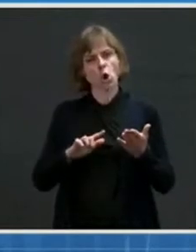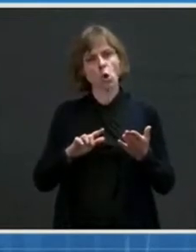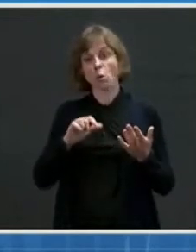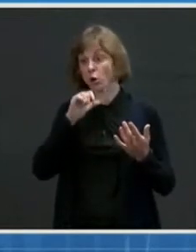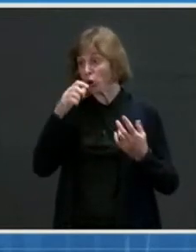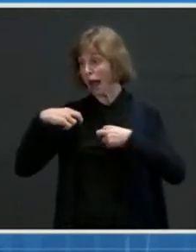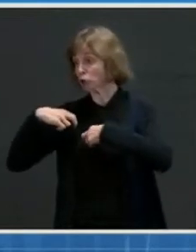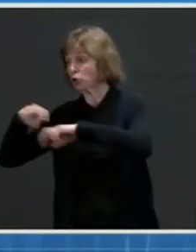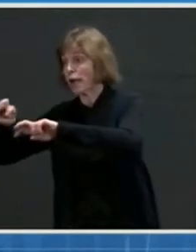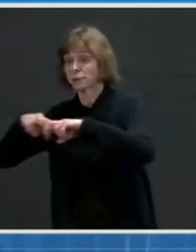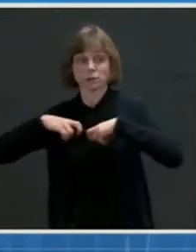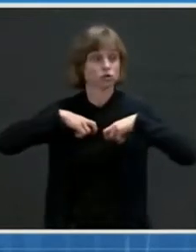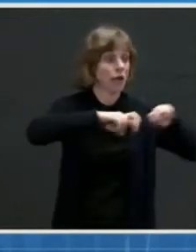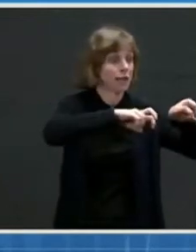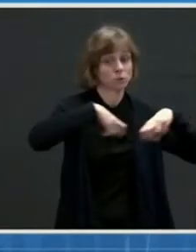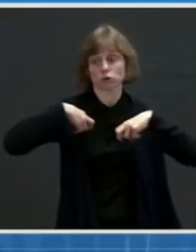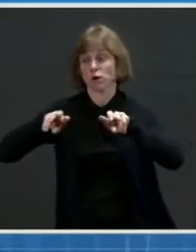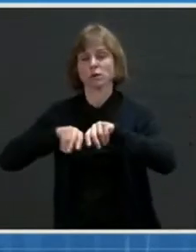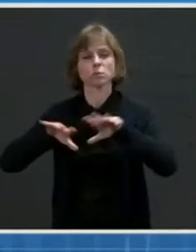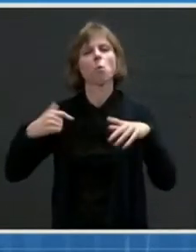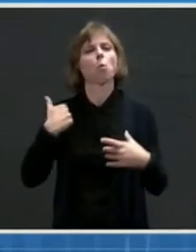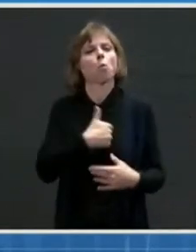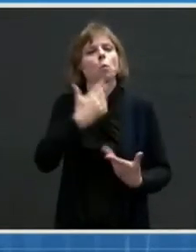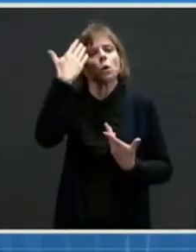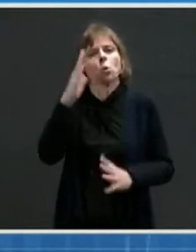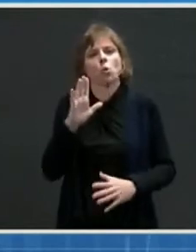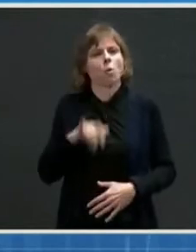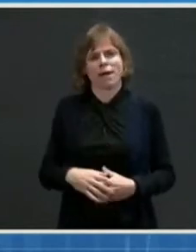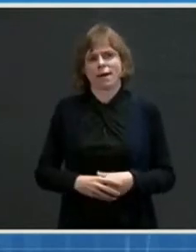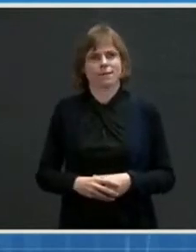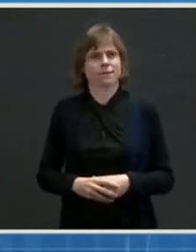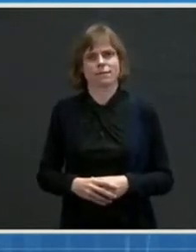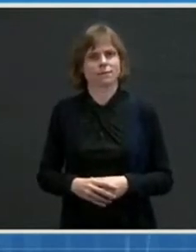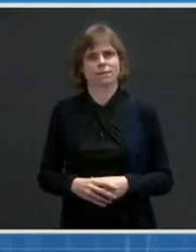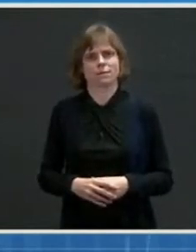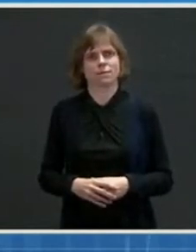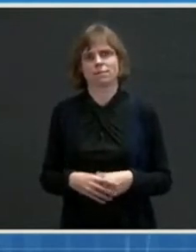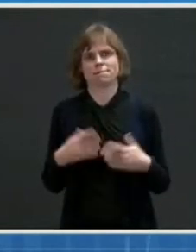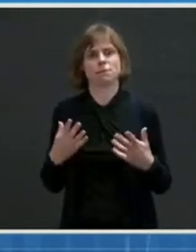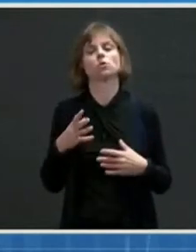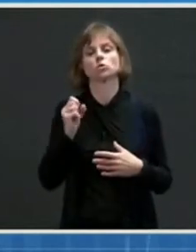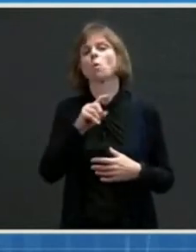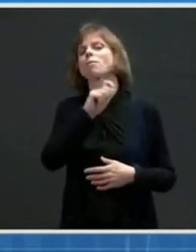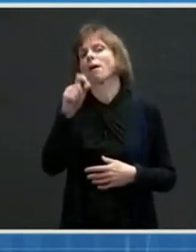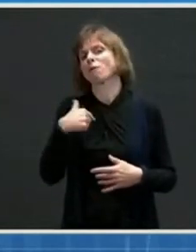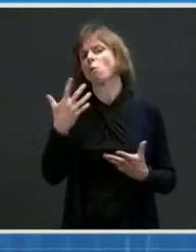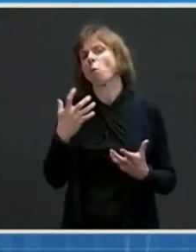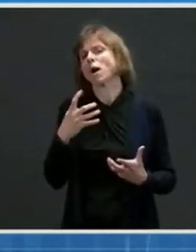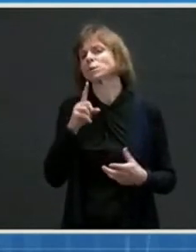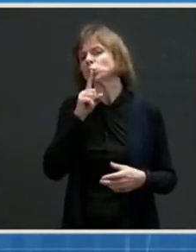GOING TO SHOW THAT THE VIRUS LEVEL IS LOW AND YOU ARE NOT TRANSMITTING IT. WE DON'T KNOW THAT NOW.